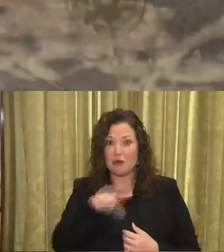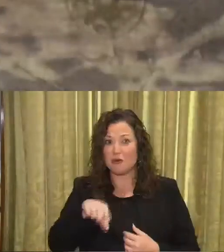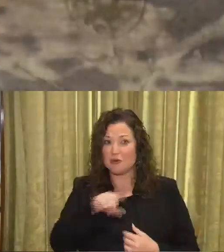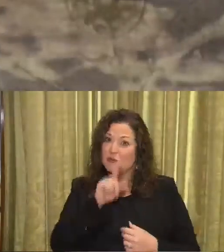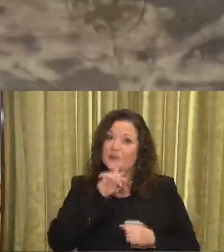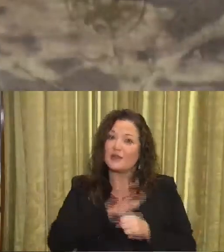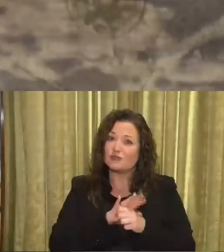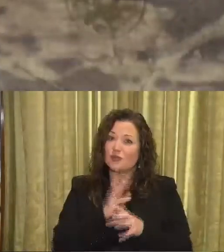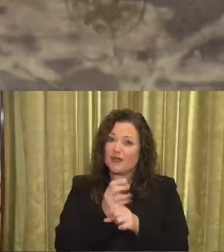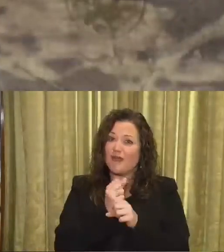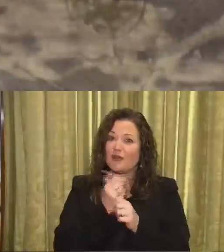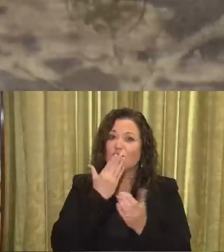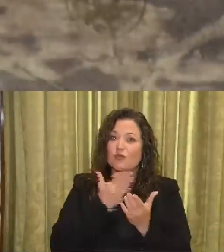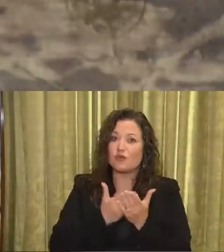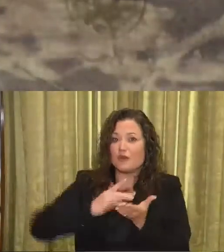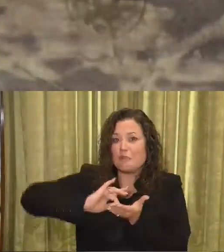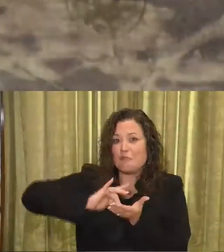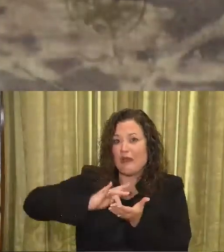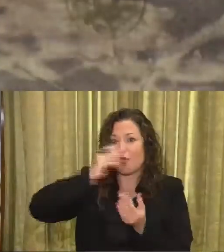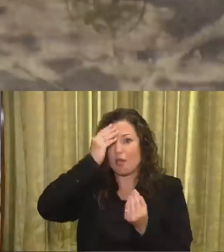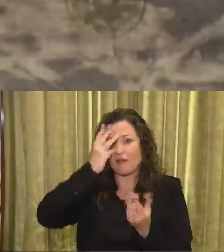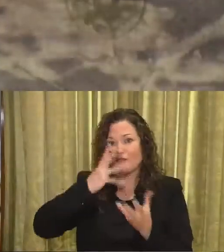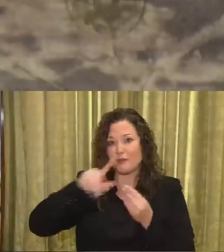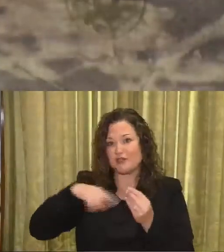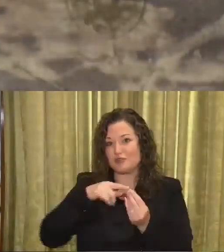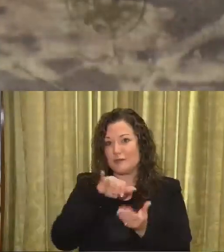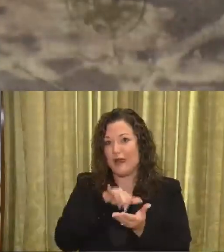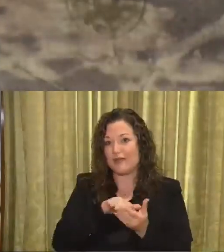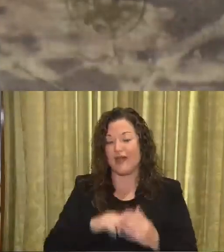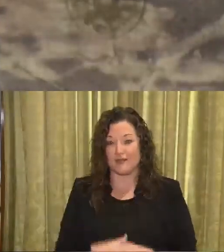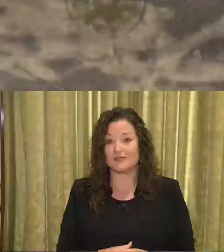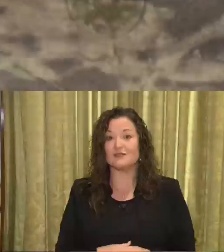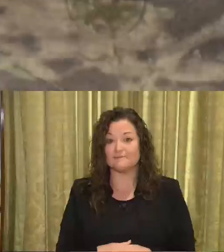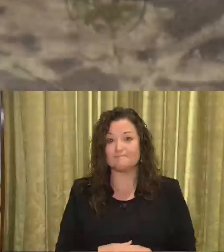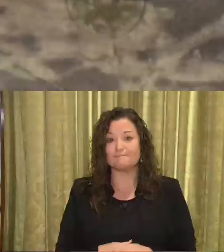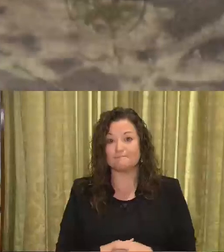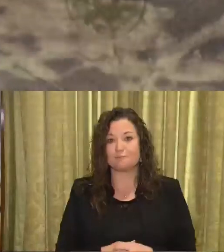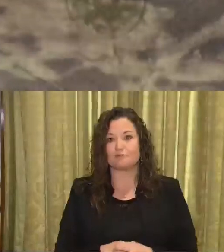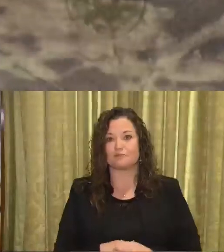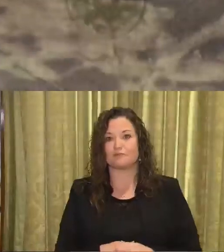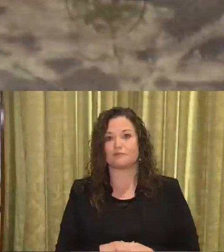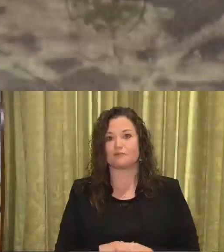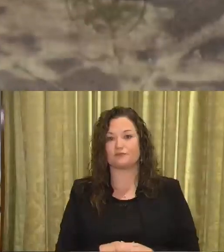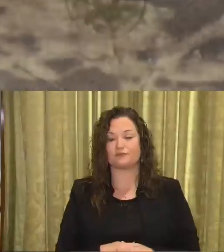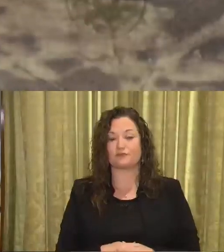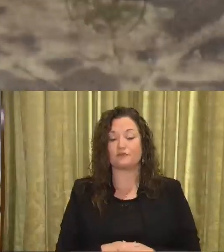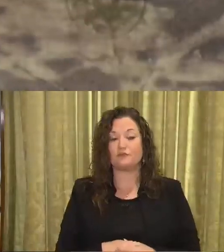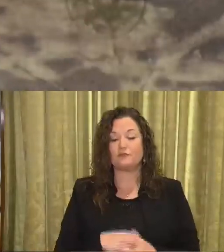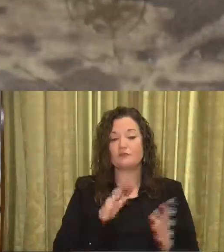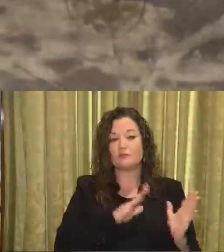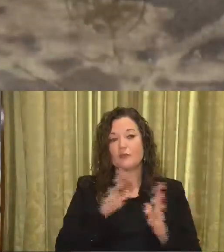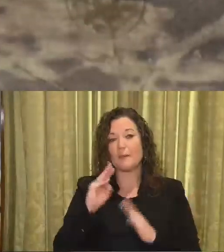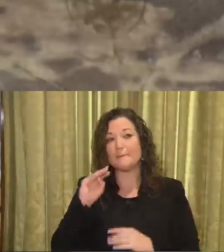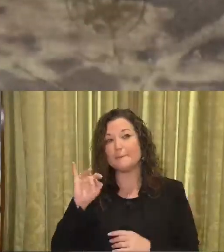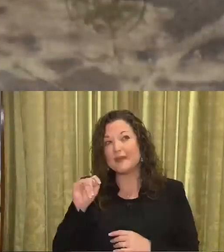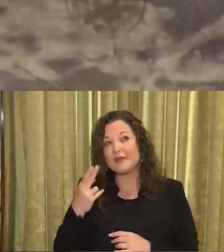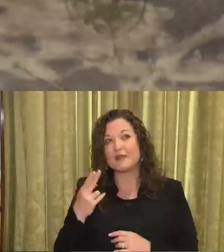get good medical information on that. You've got, you know, the myth that it's just, you know,